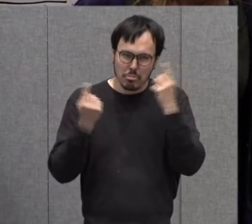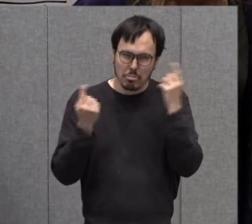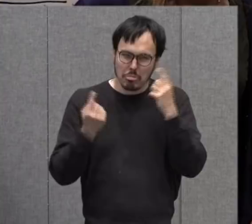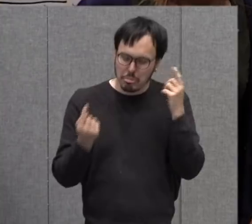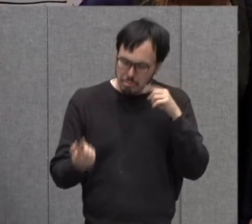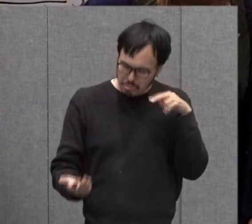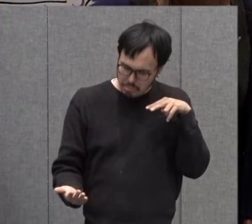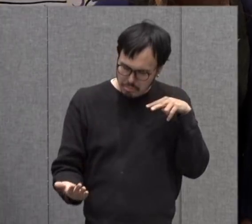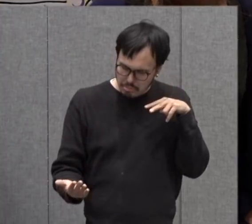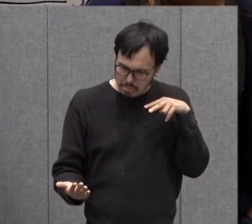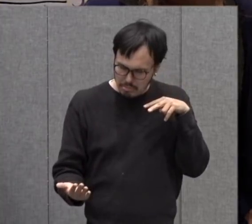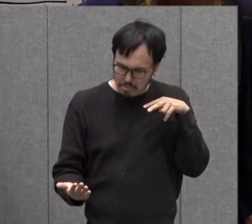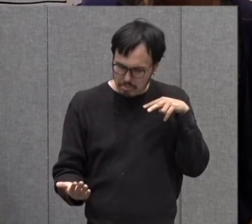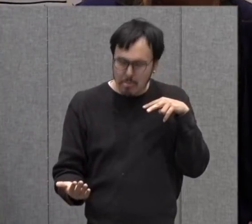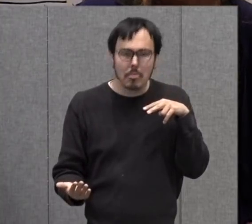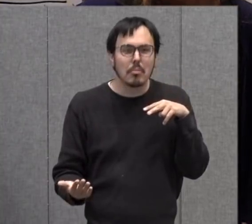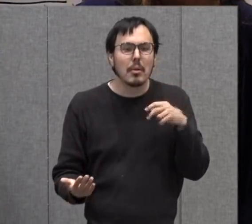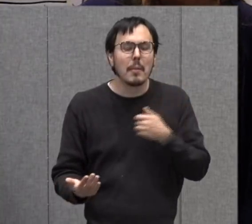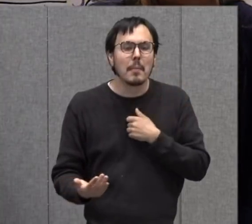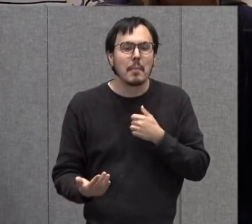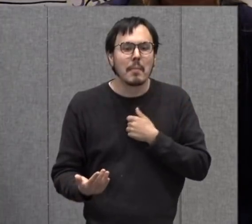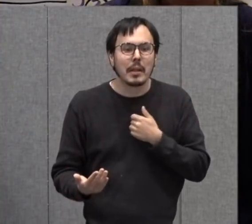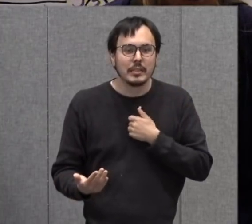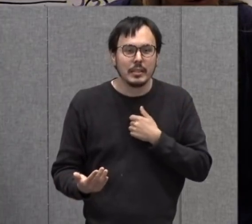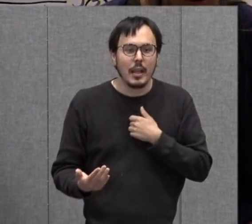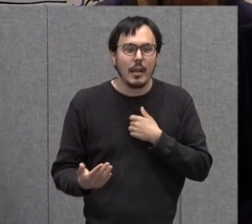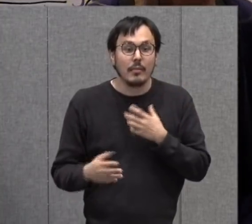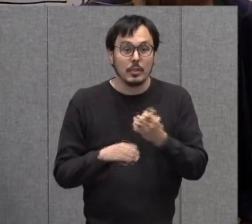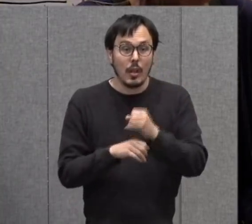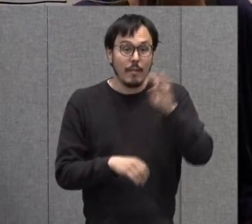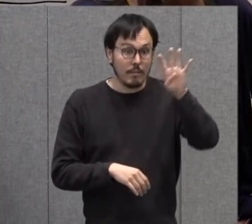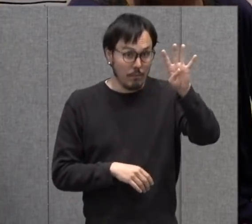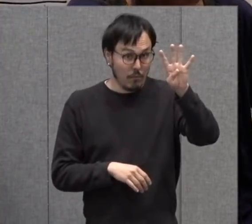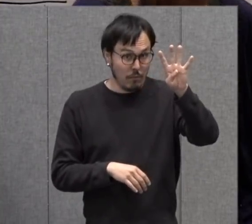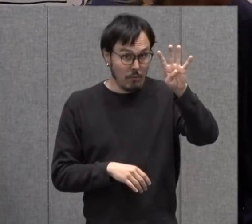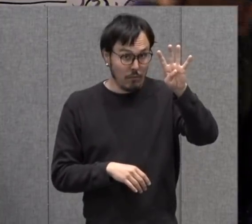And so, I got out four quarters which I have in my pocket